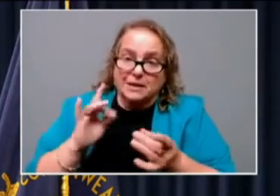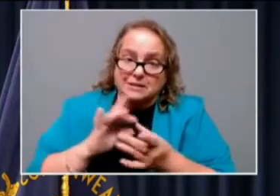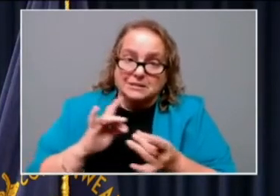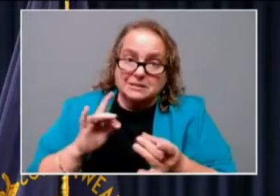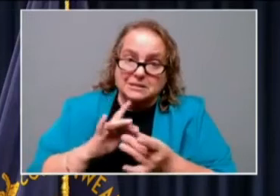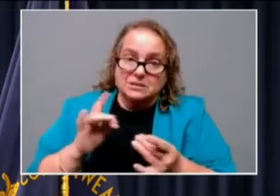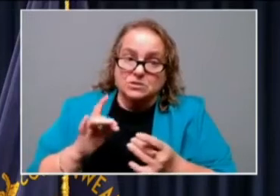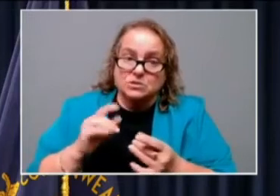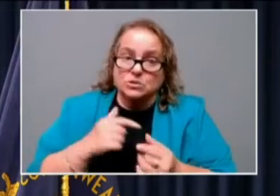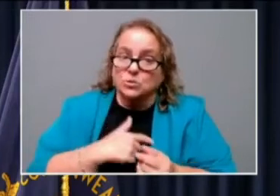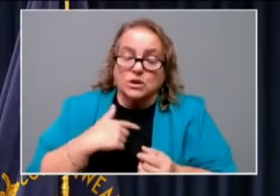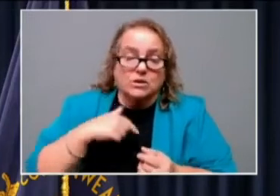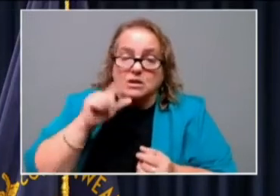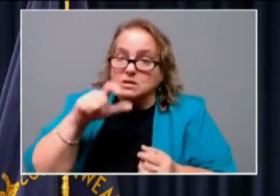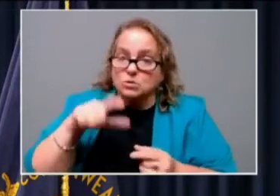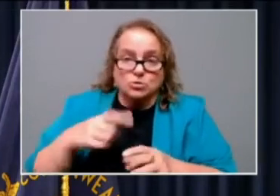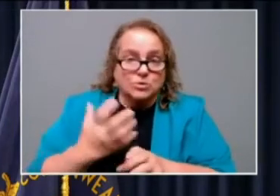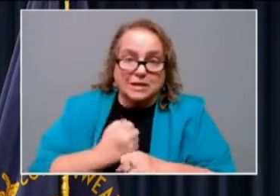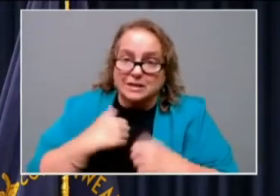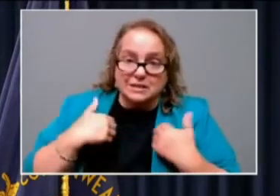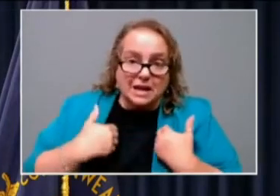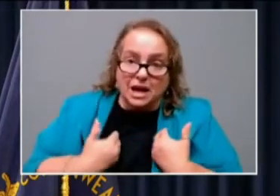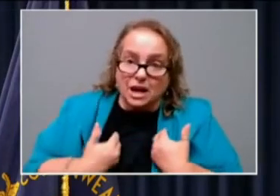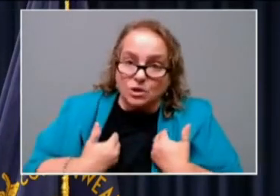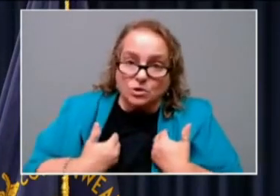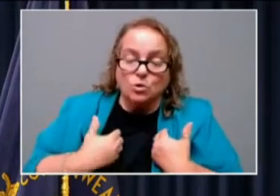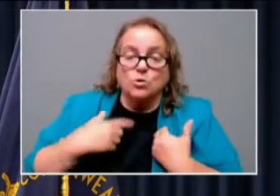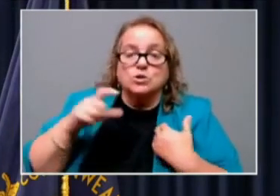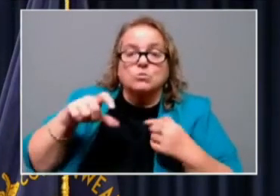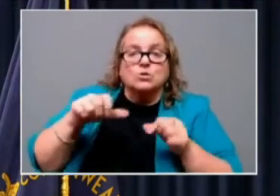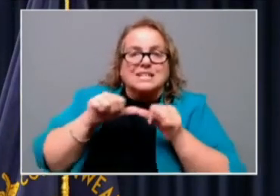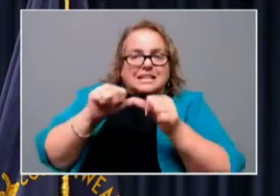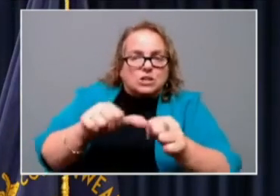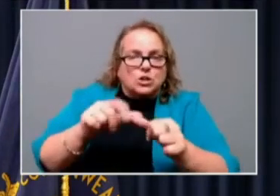to get tired. We're supposed to continue doing the right things even when it's hard